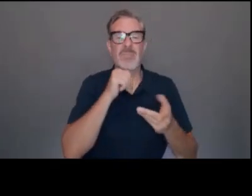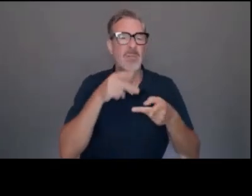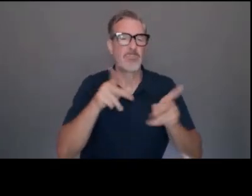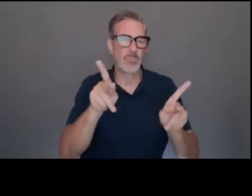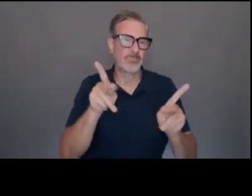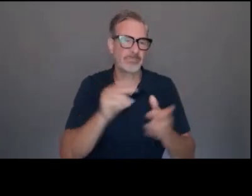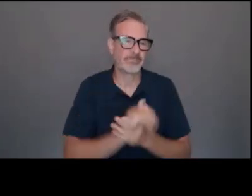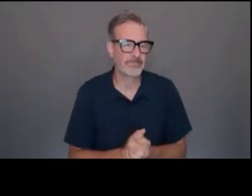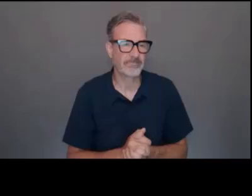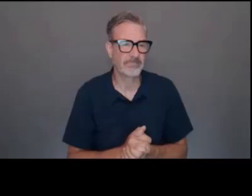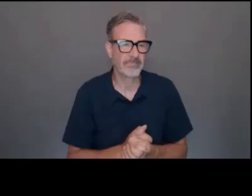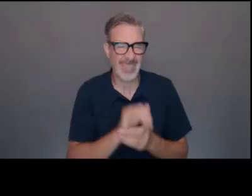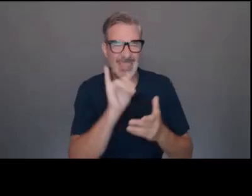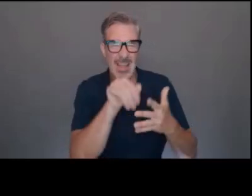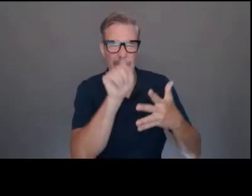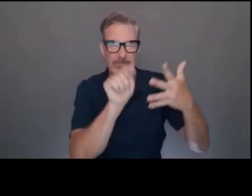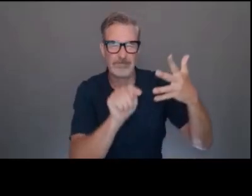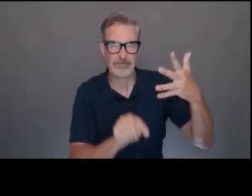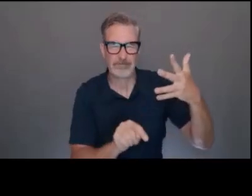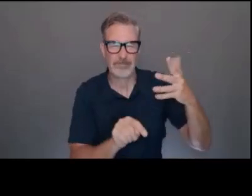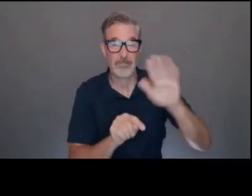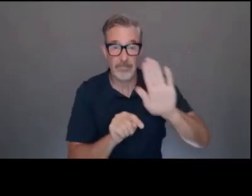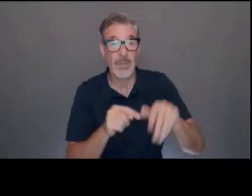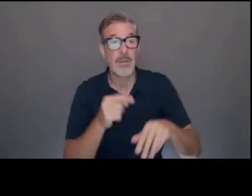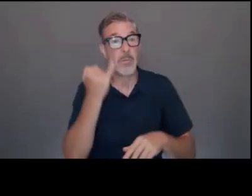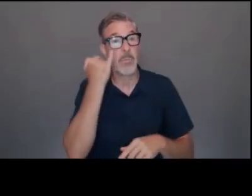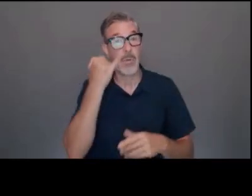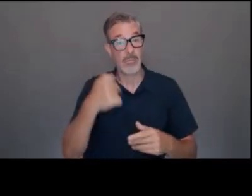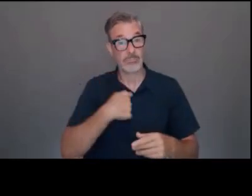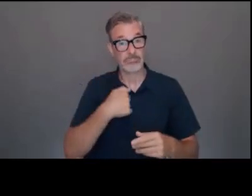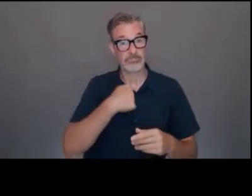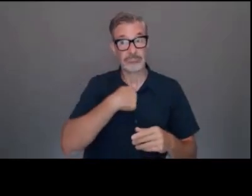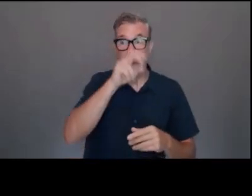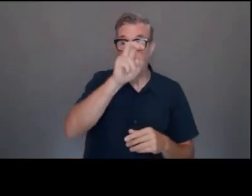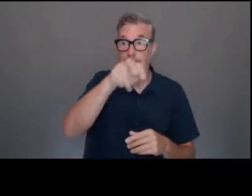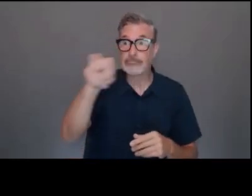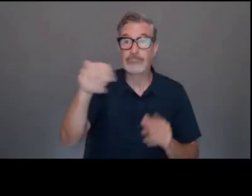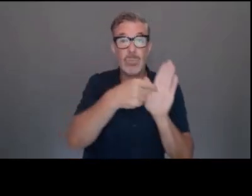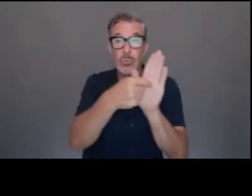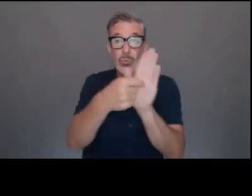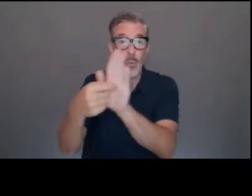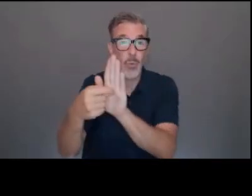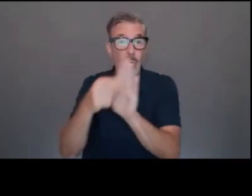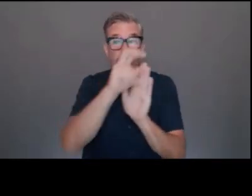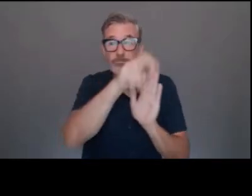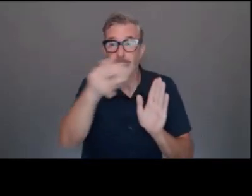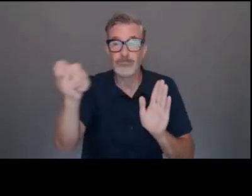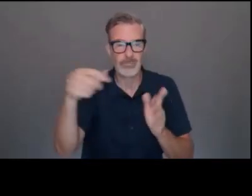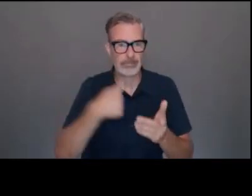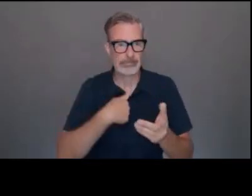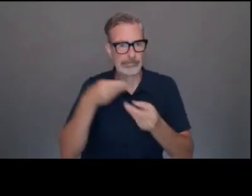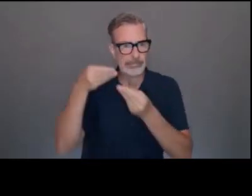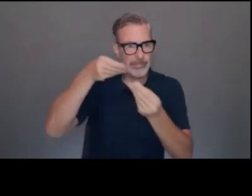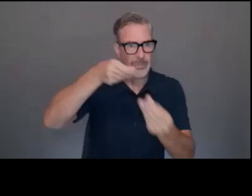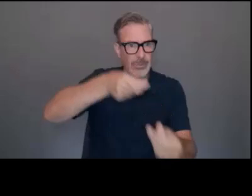What expenses are eligible? Direct costs related to the activity are eligible, including